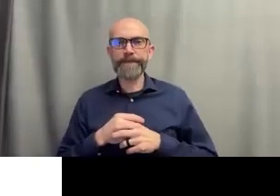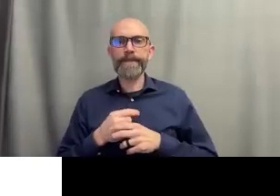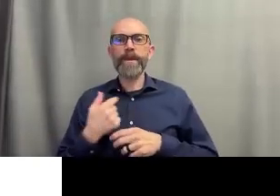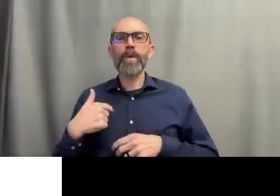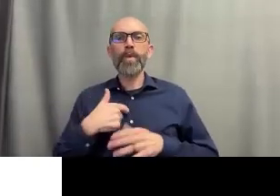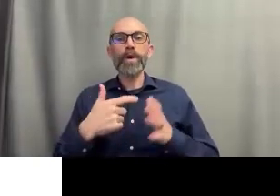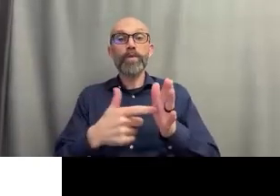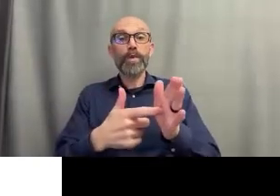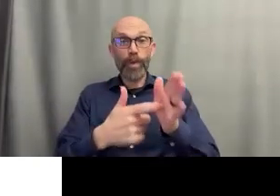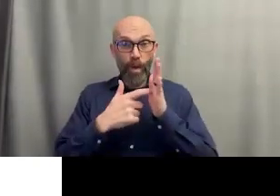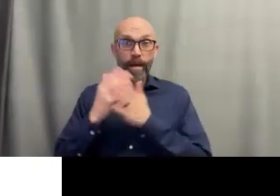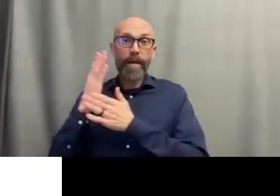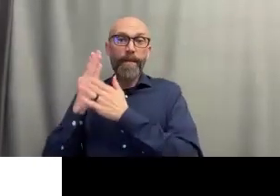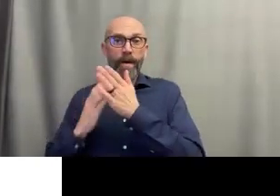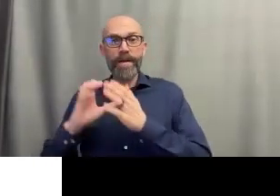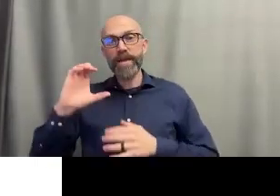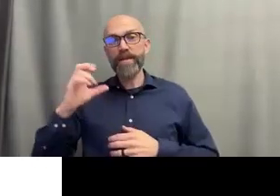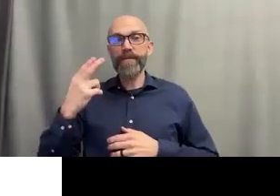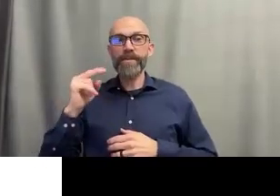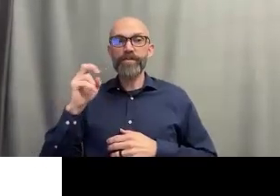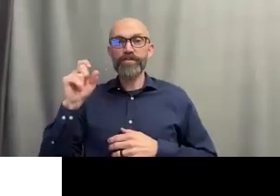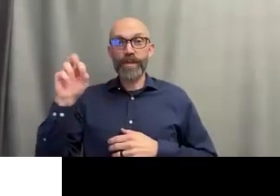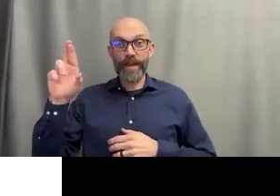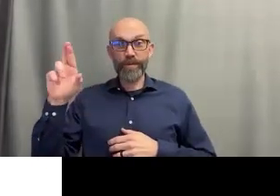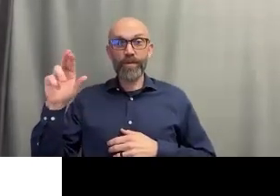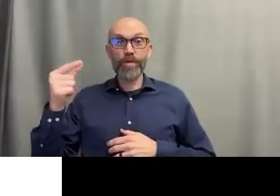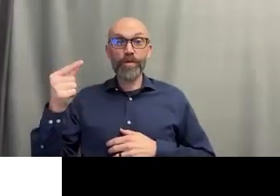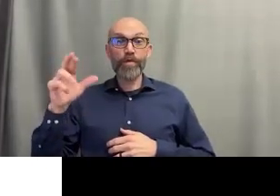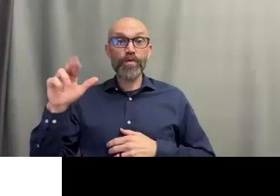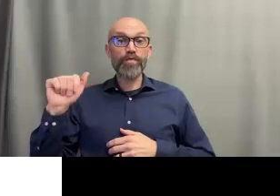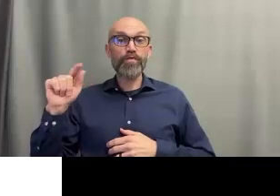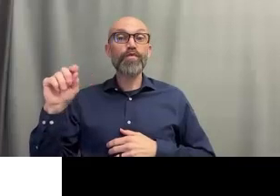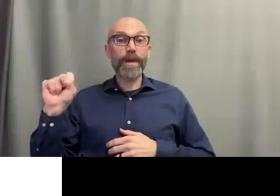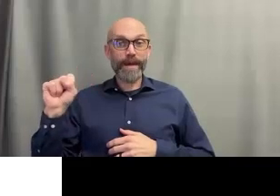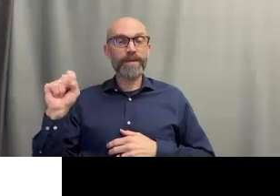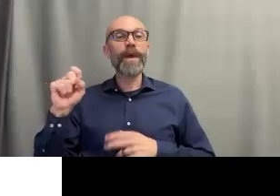as part of our Chancellor grants, to, upload our materials as well.